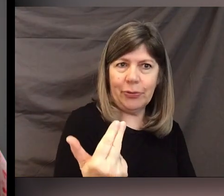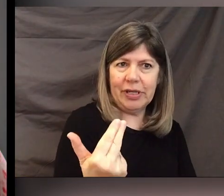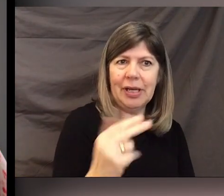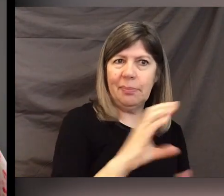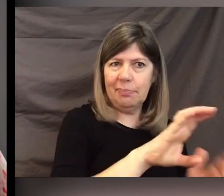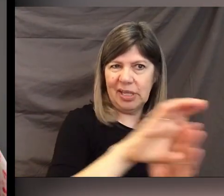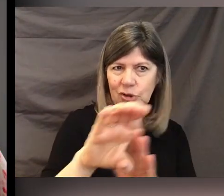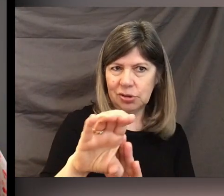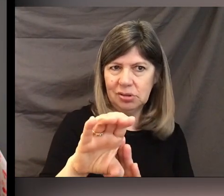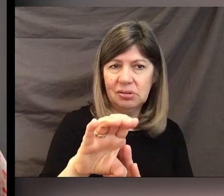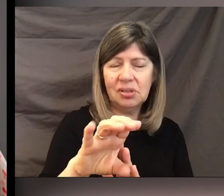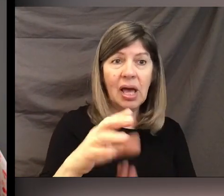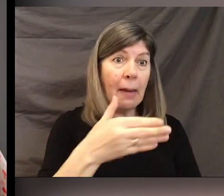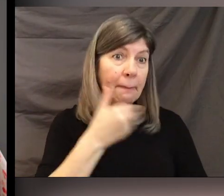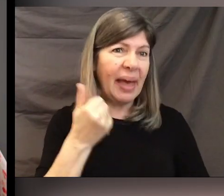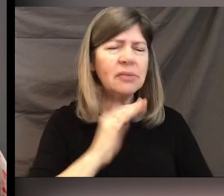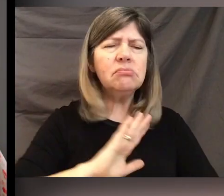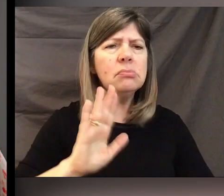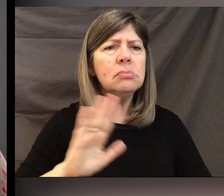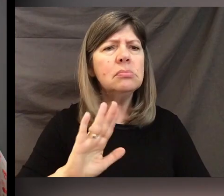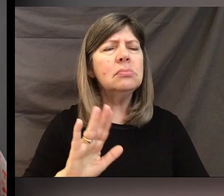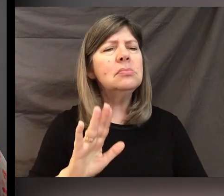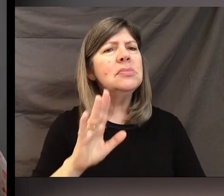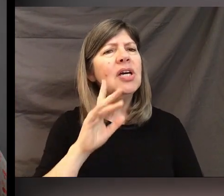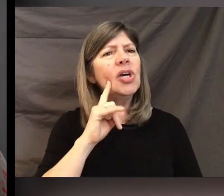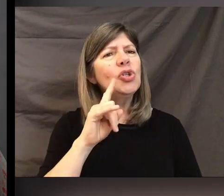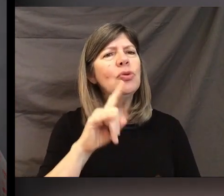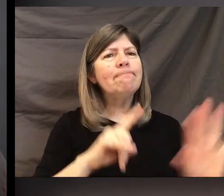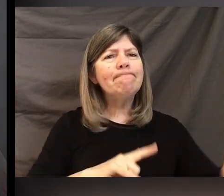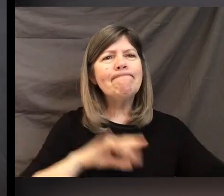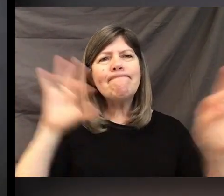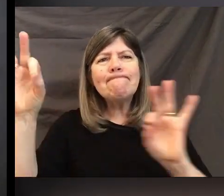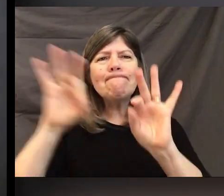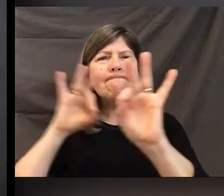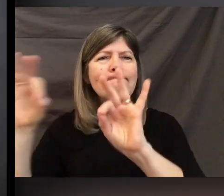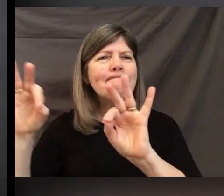and to celebrate the joy and humanity within our disability community.